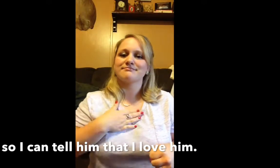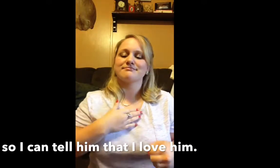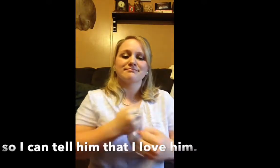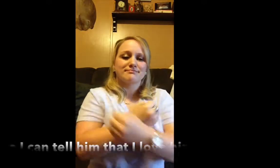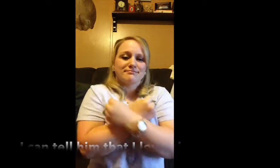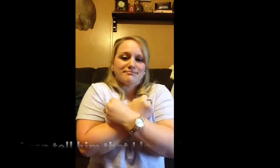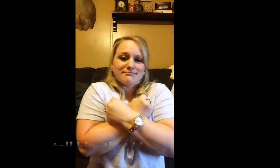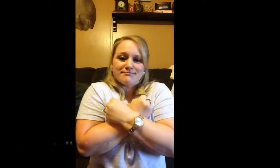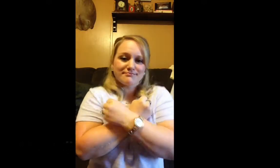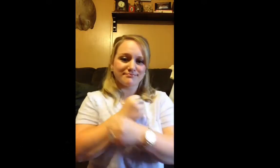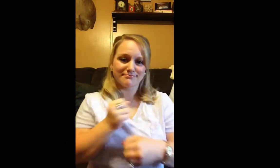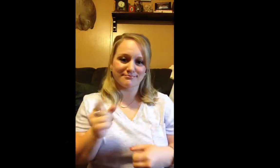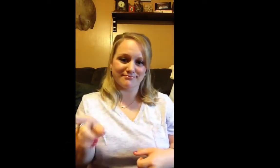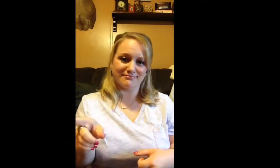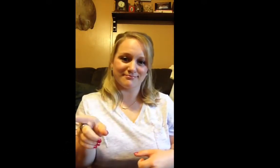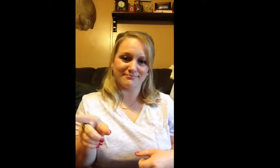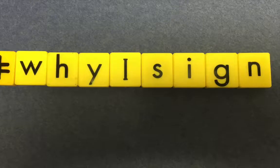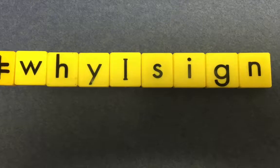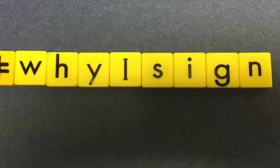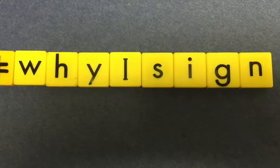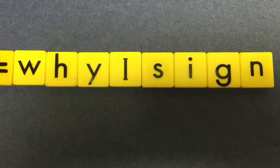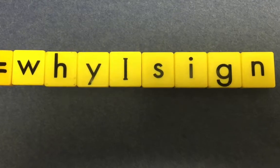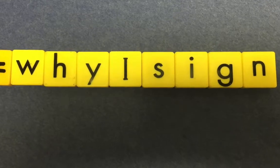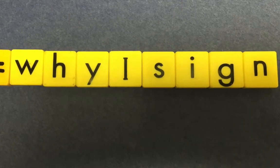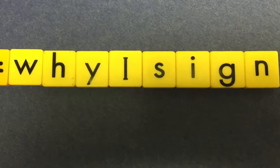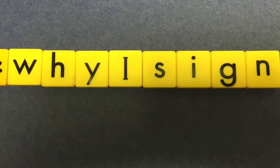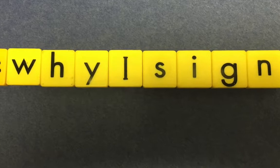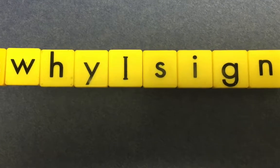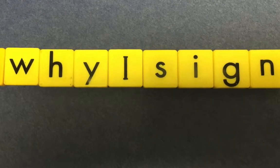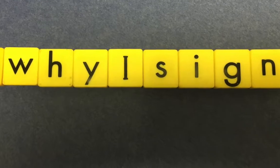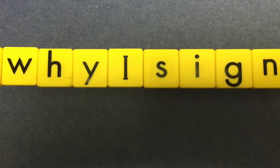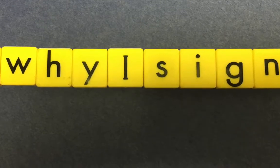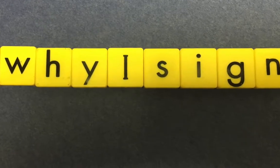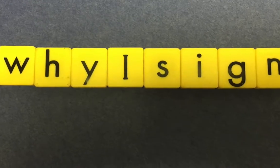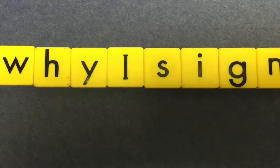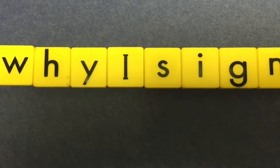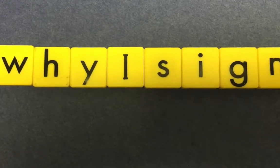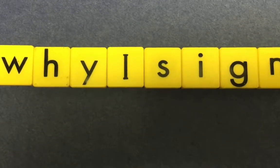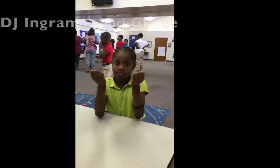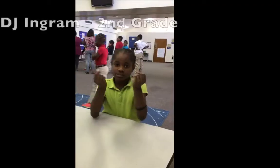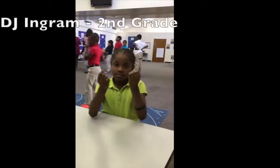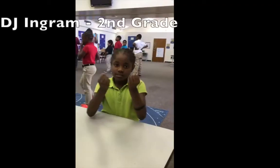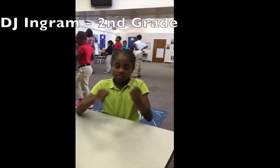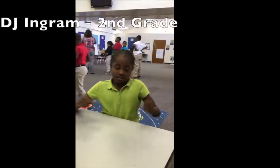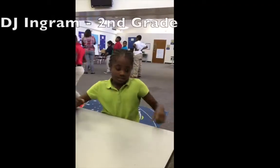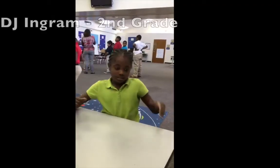And it's not only deaf art, but there are other things I like do with ASL.